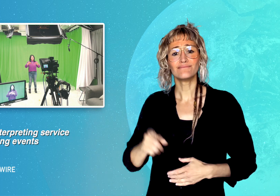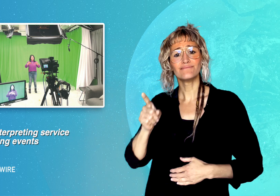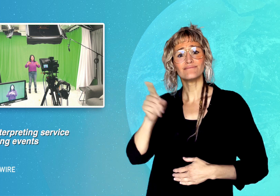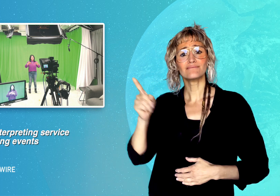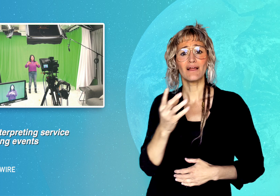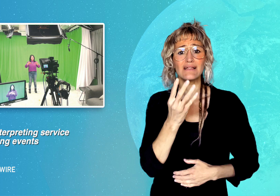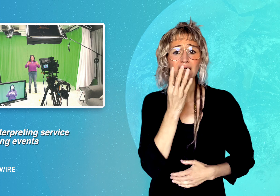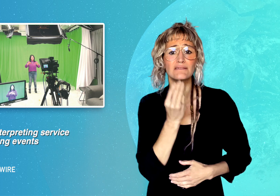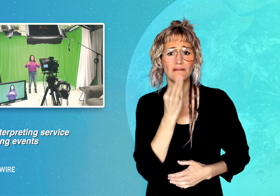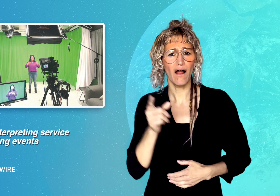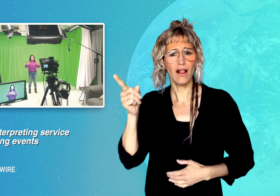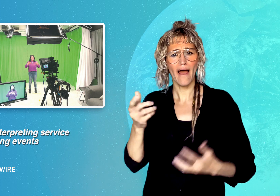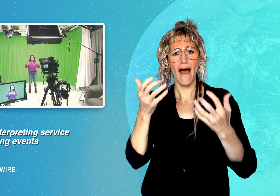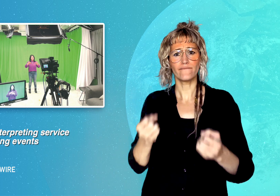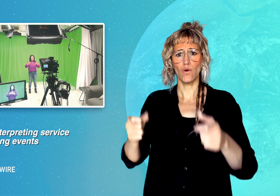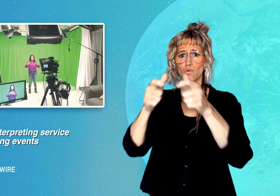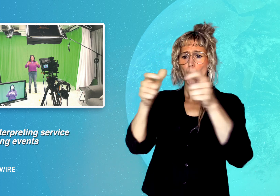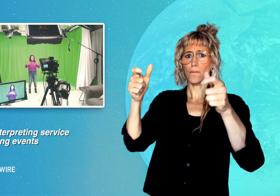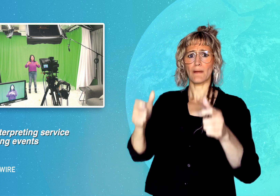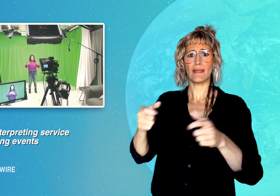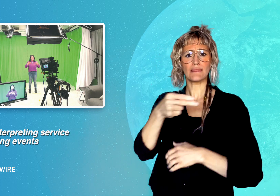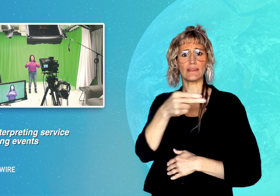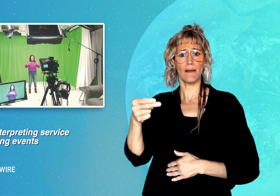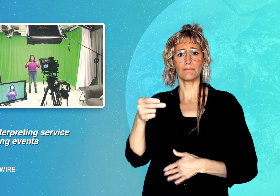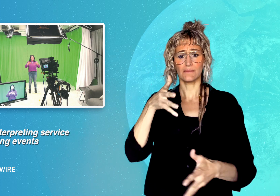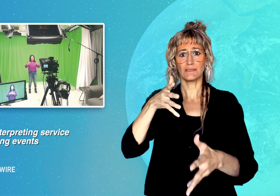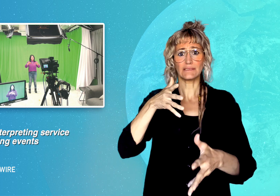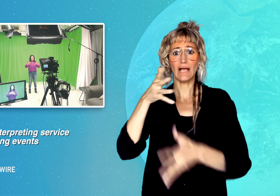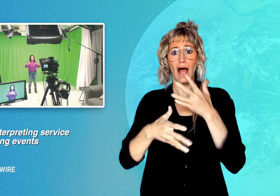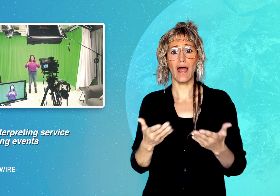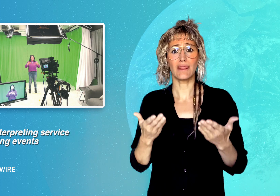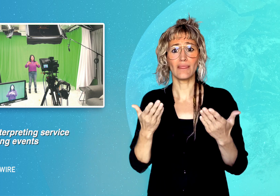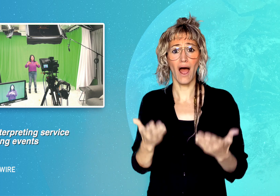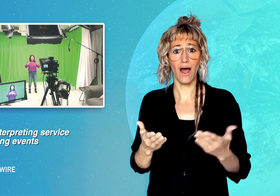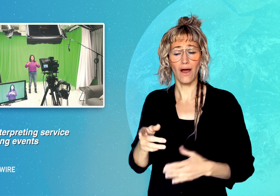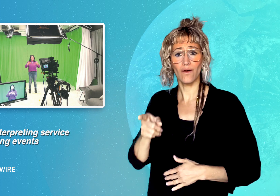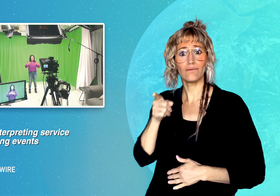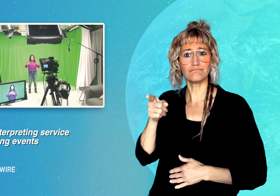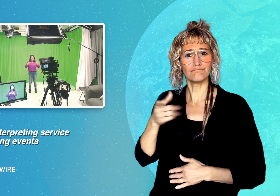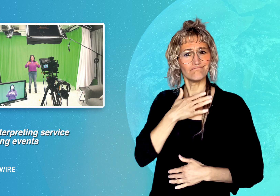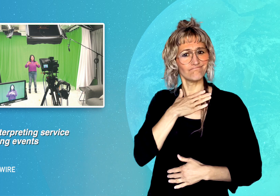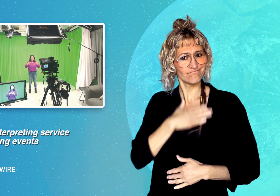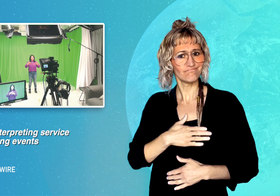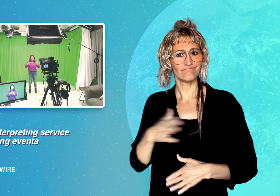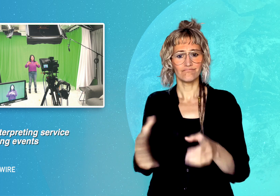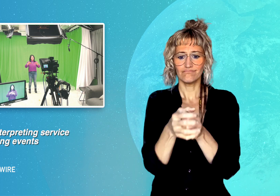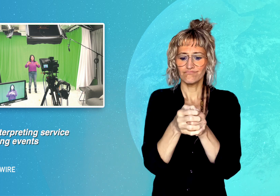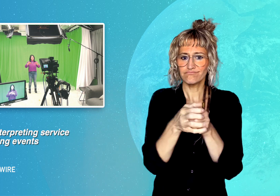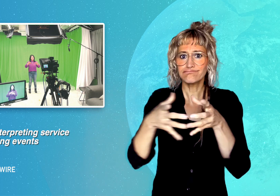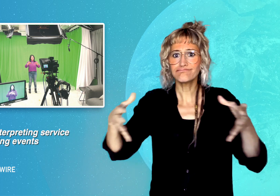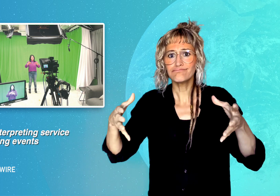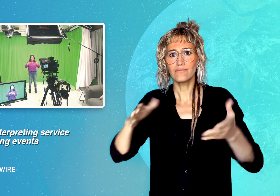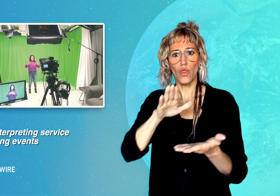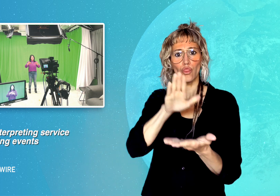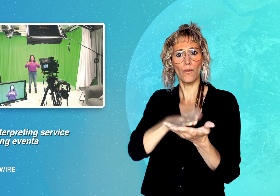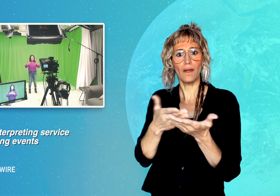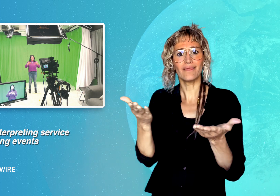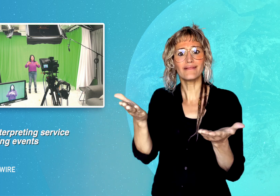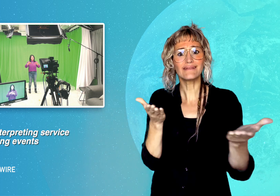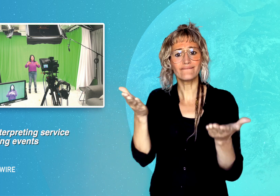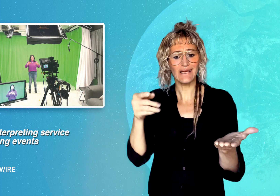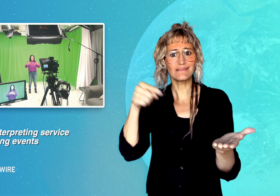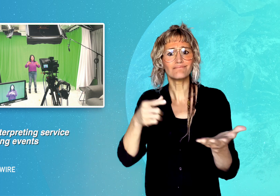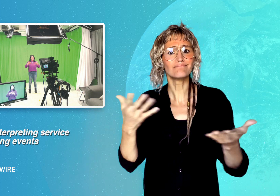In Israel, a company called Sign Now is expanding interpreting services